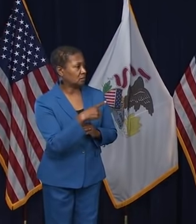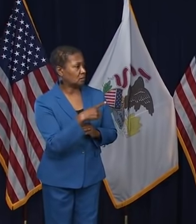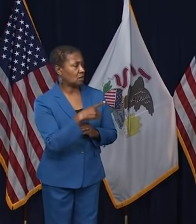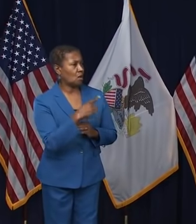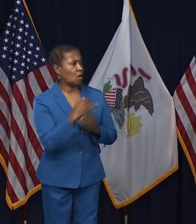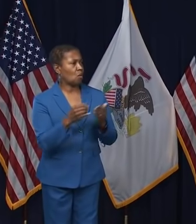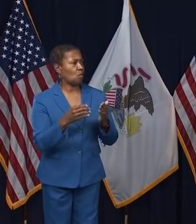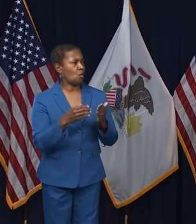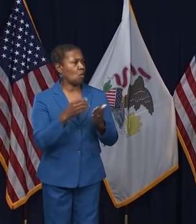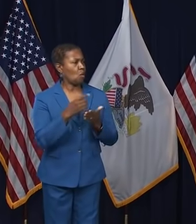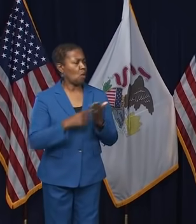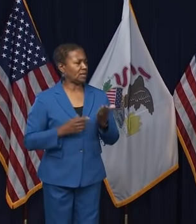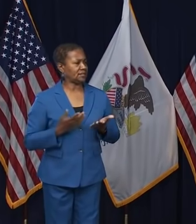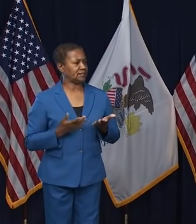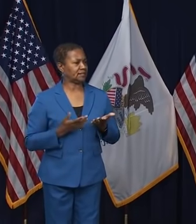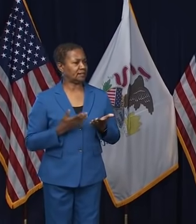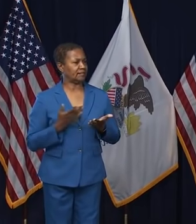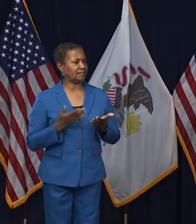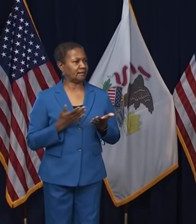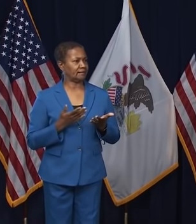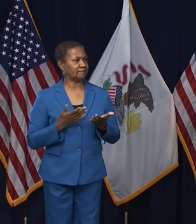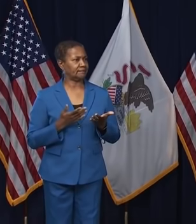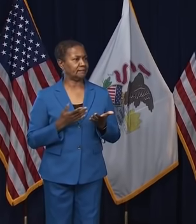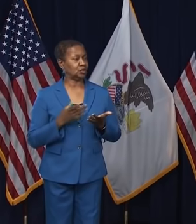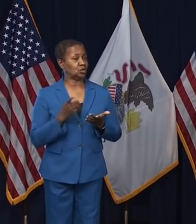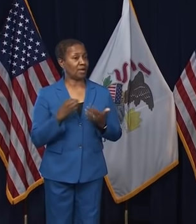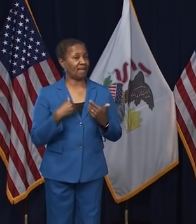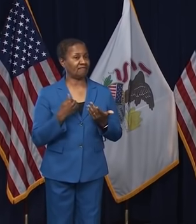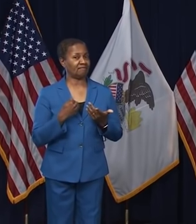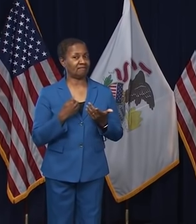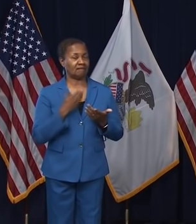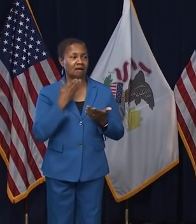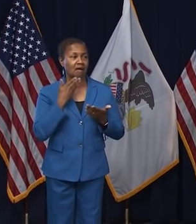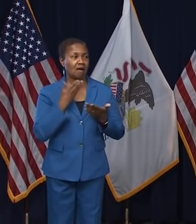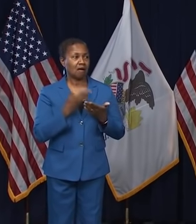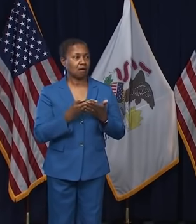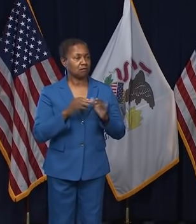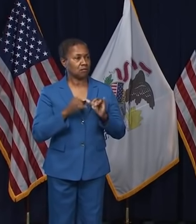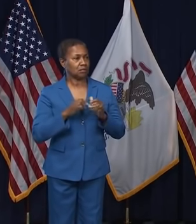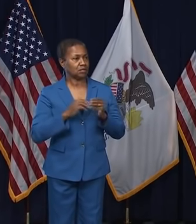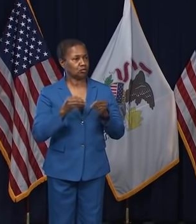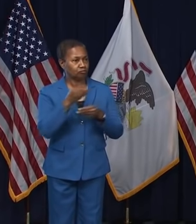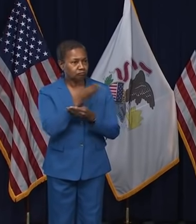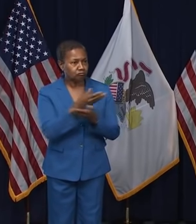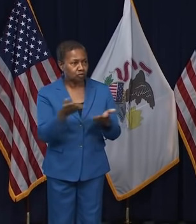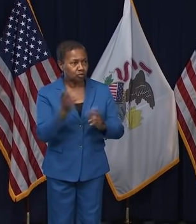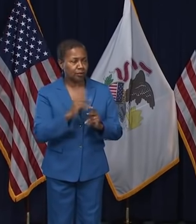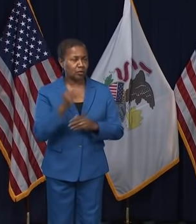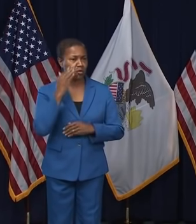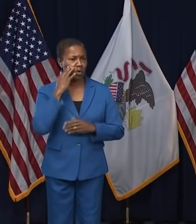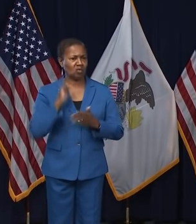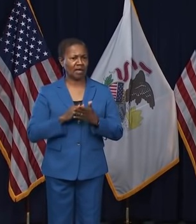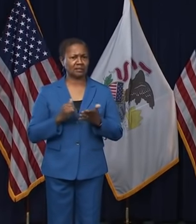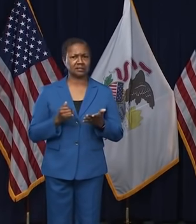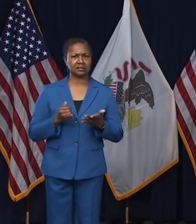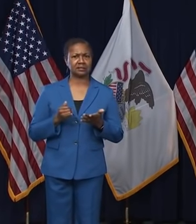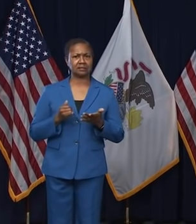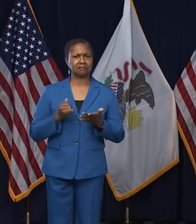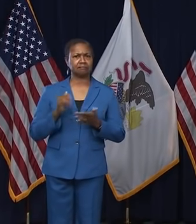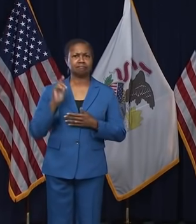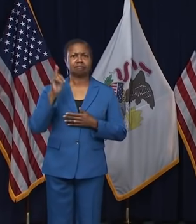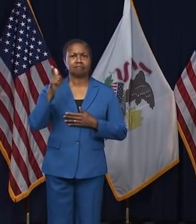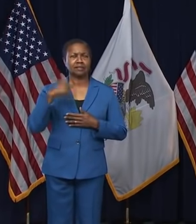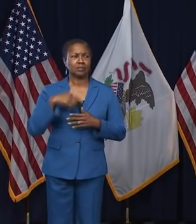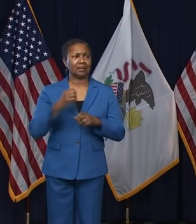Thank you Dr G. K. happy to.